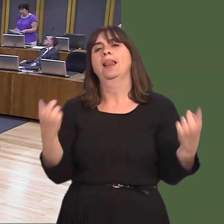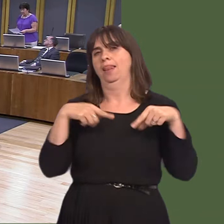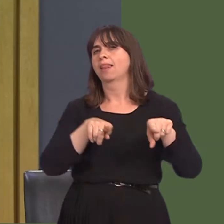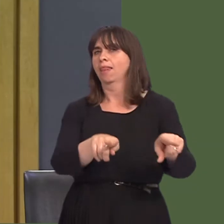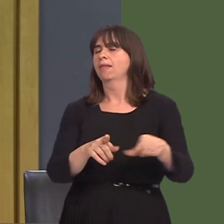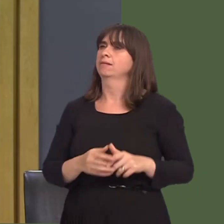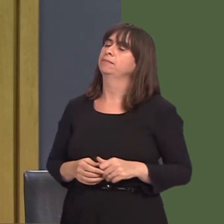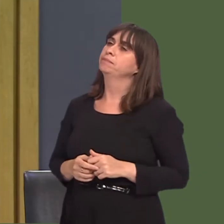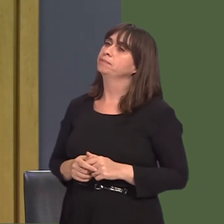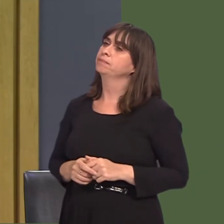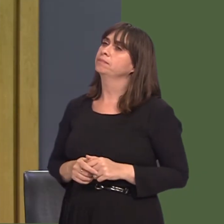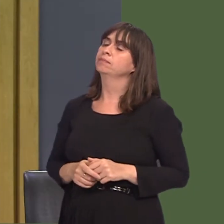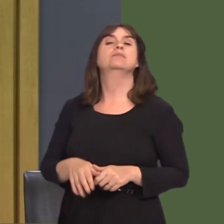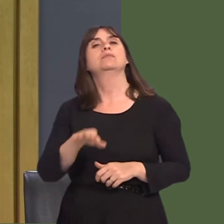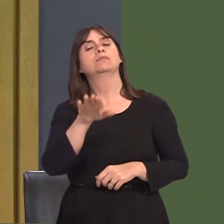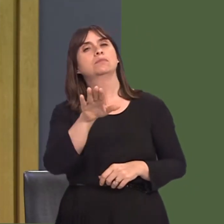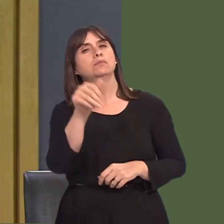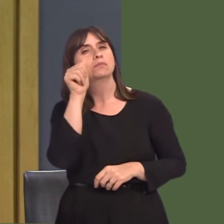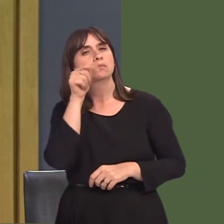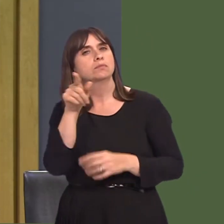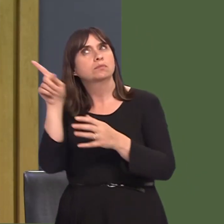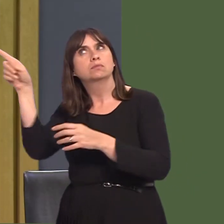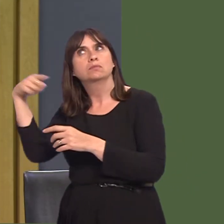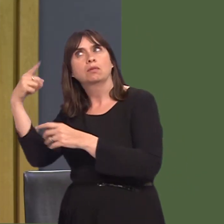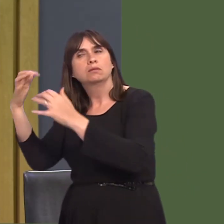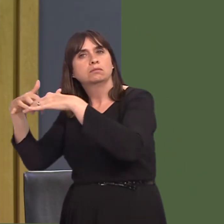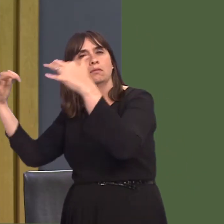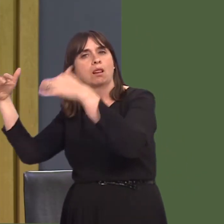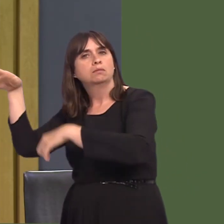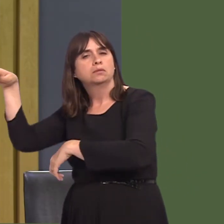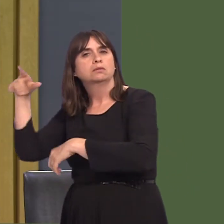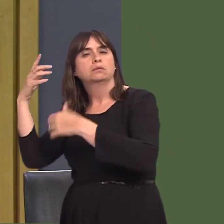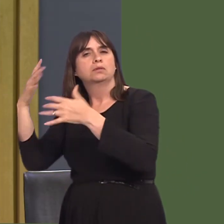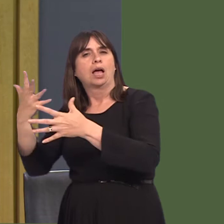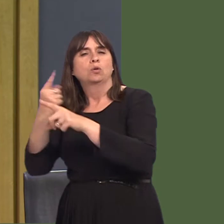First Minister, I understand that the UK Government is currently talking to Hitachi about the